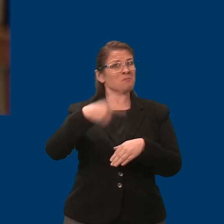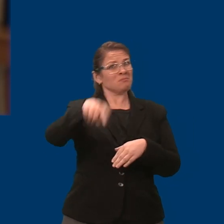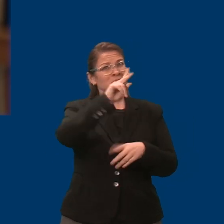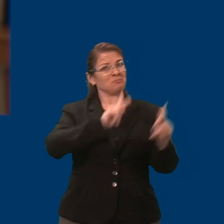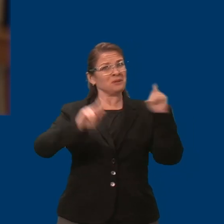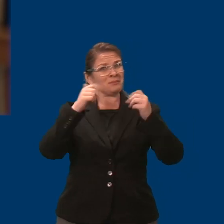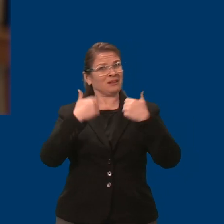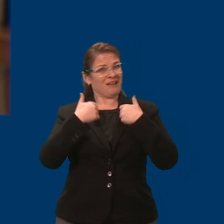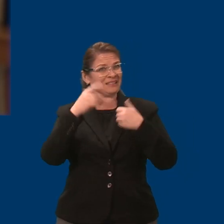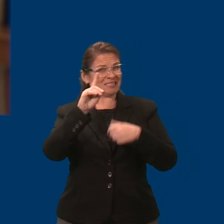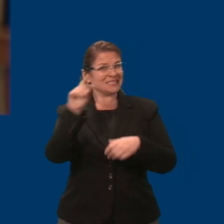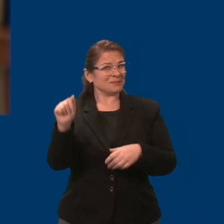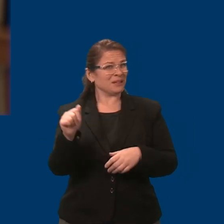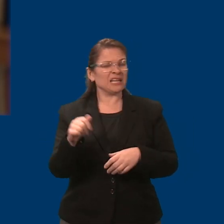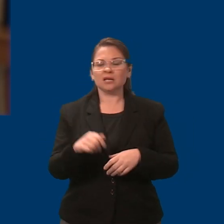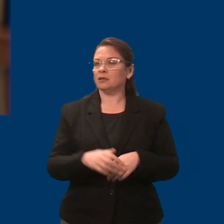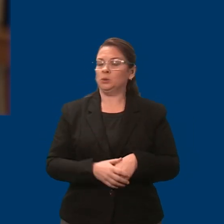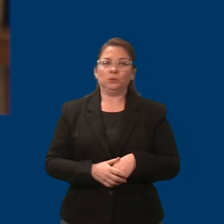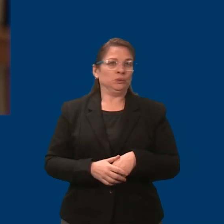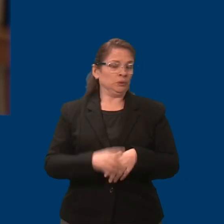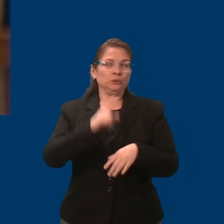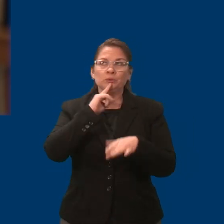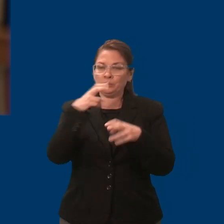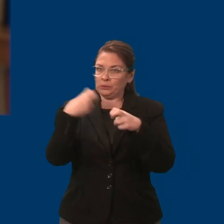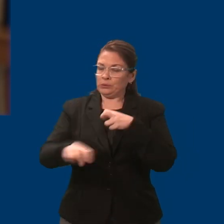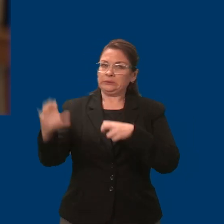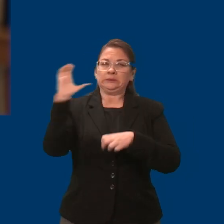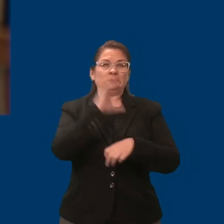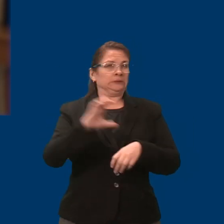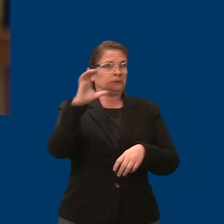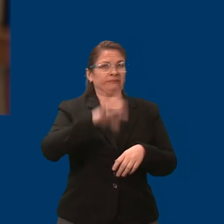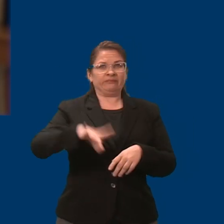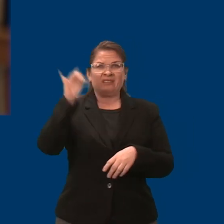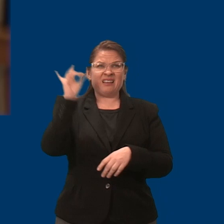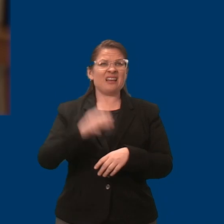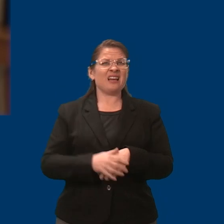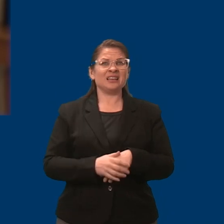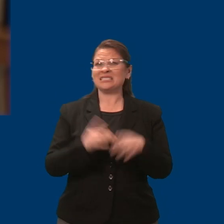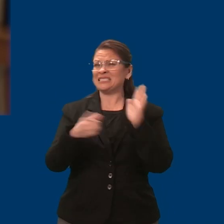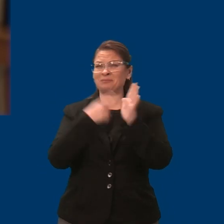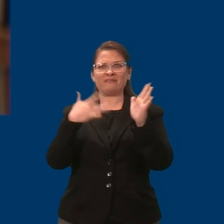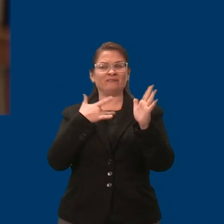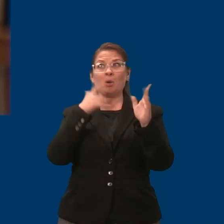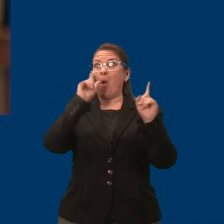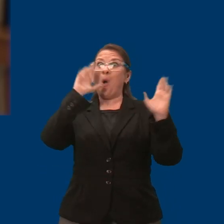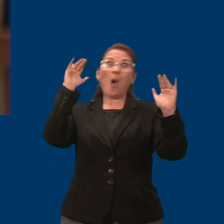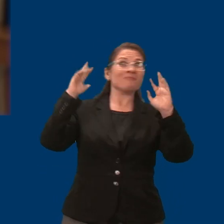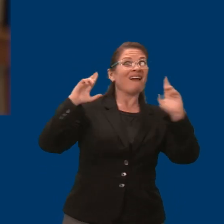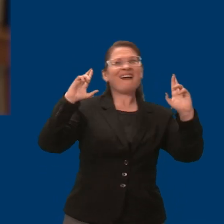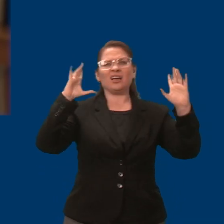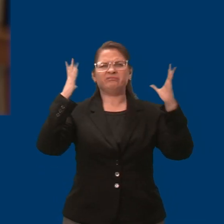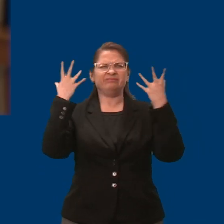burdens them in times without hope. This in turn inhibits our ability, job security,